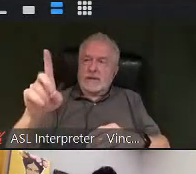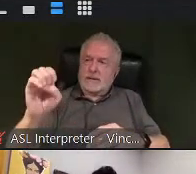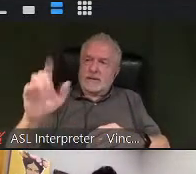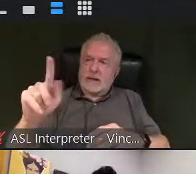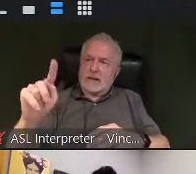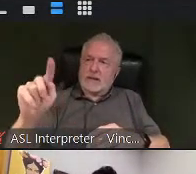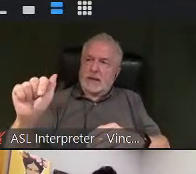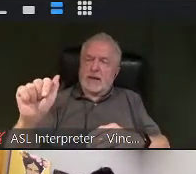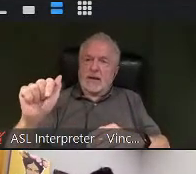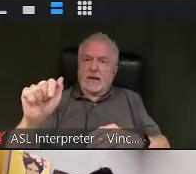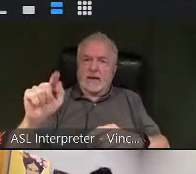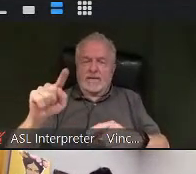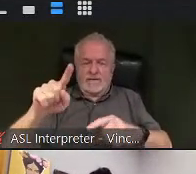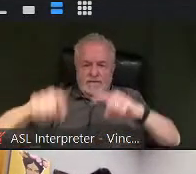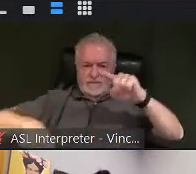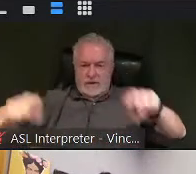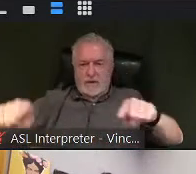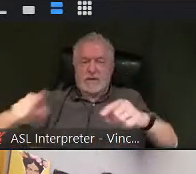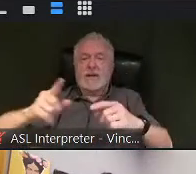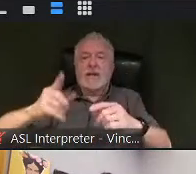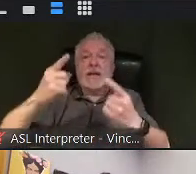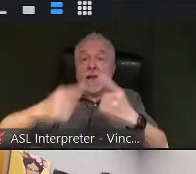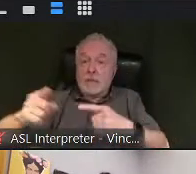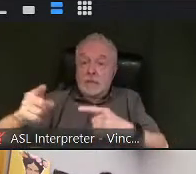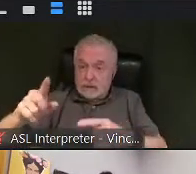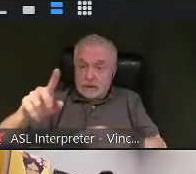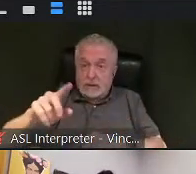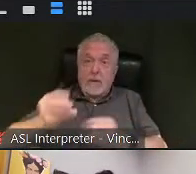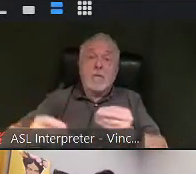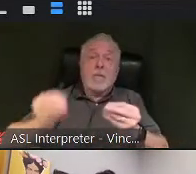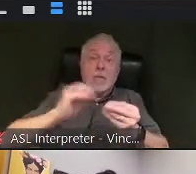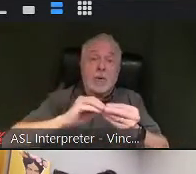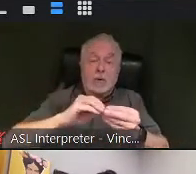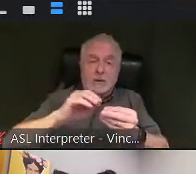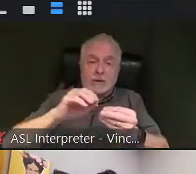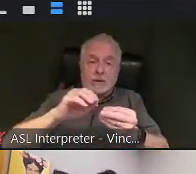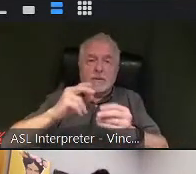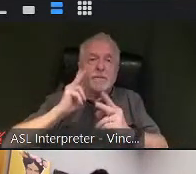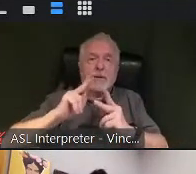And it is happening more into what the people that have not